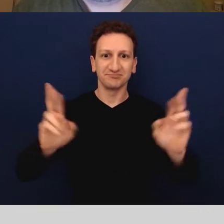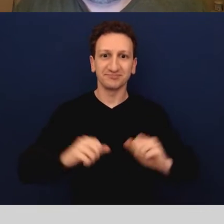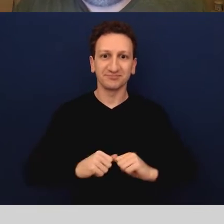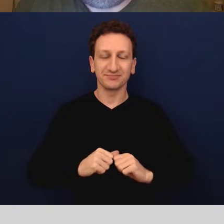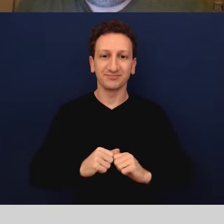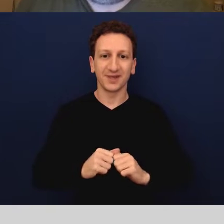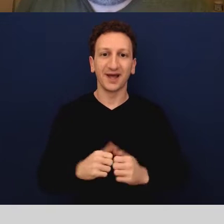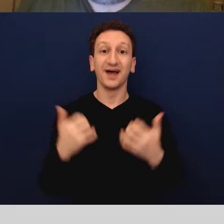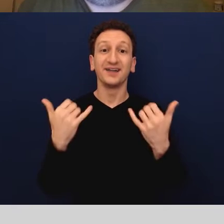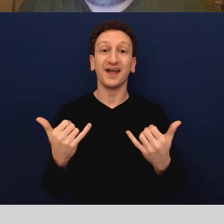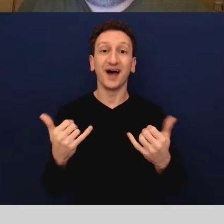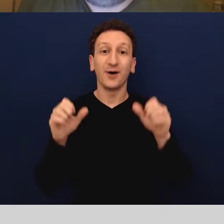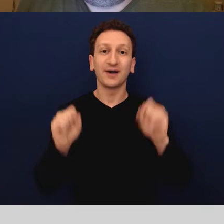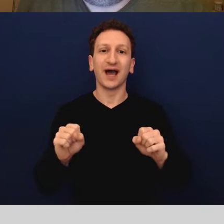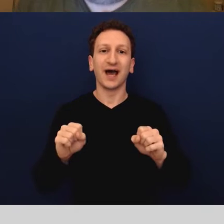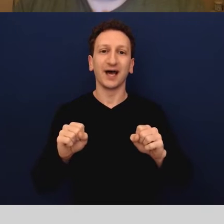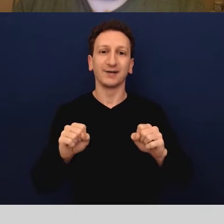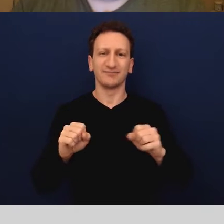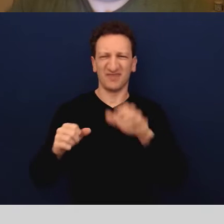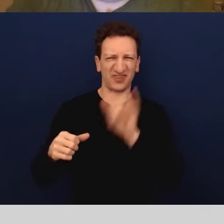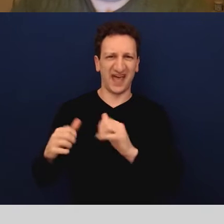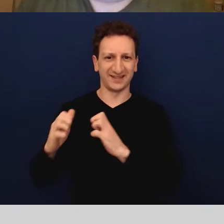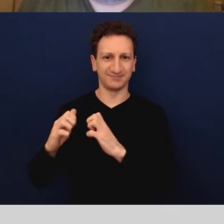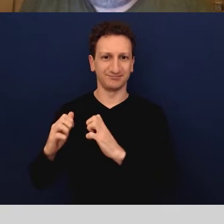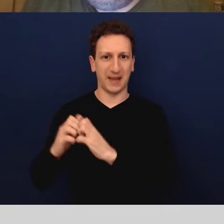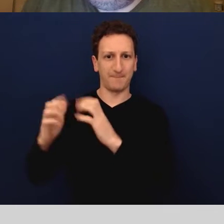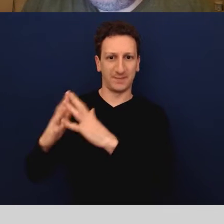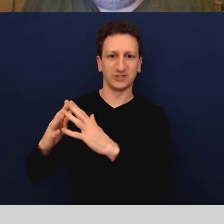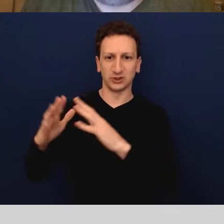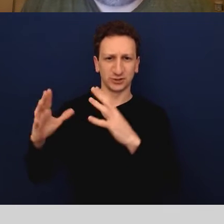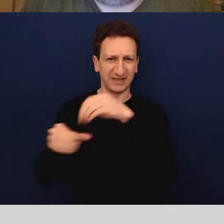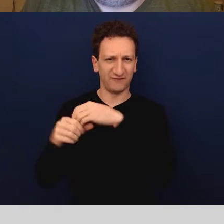Let's start writing the nice infras interface. Now that we have a good infrastructure.